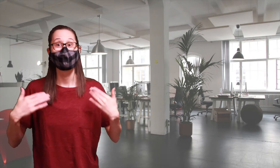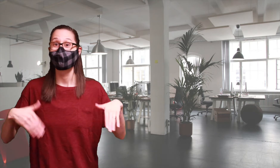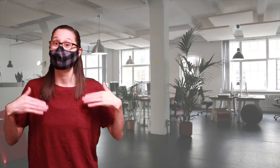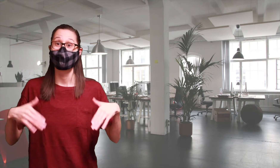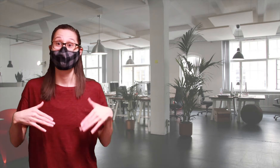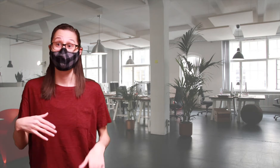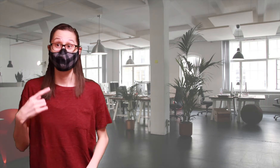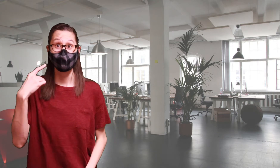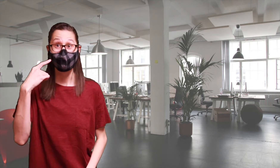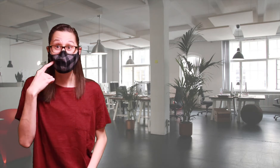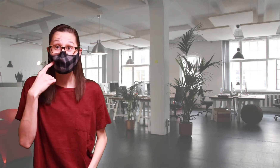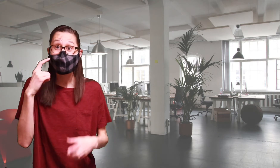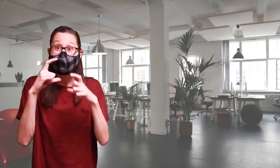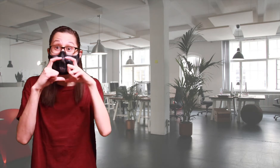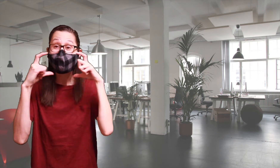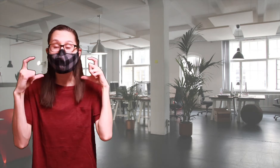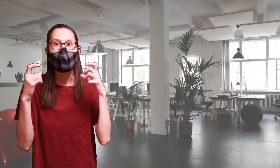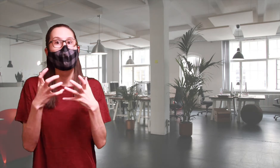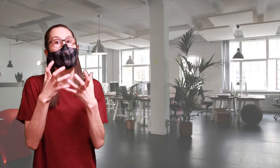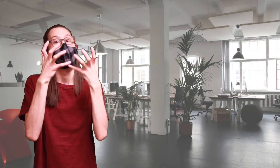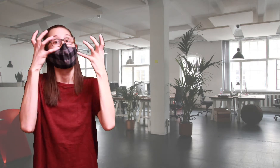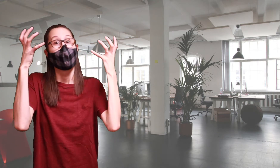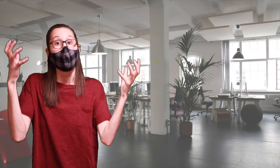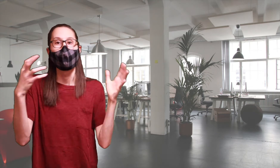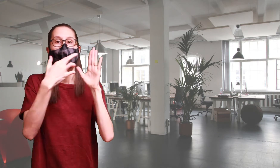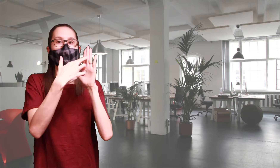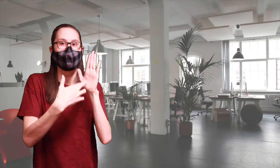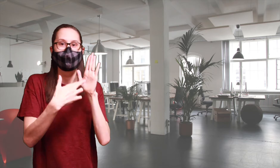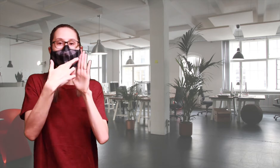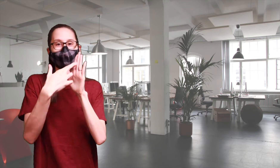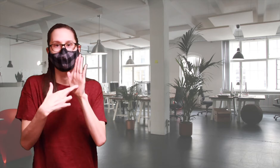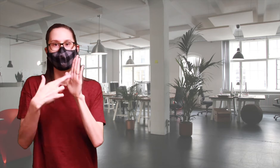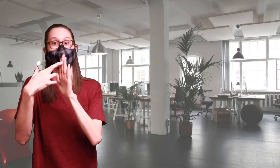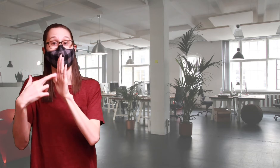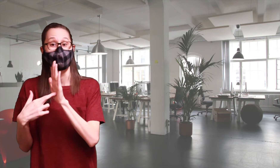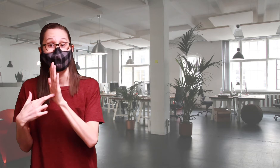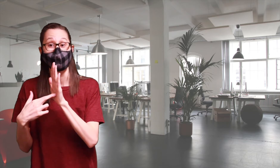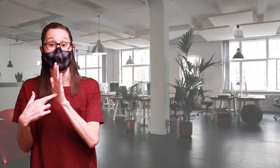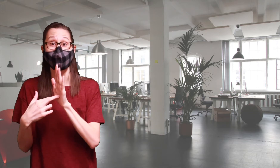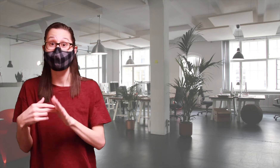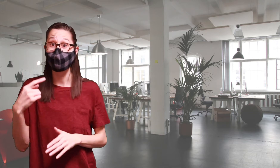Wow! There are so many rules for wearing a mask